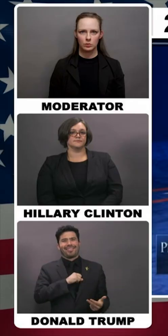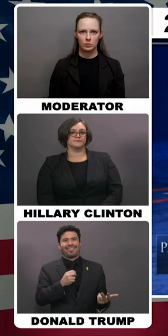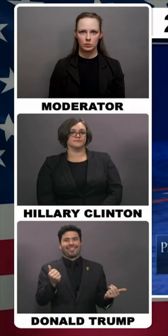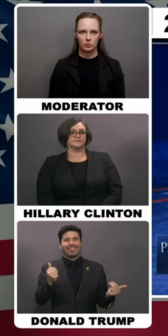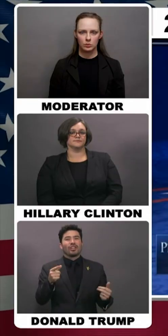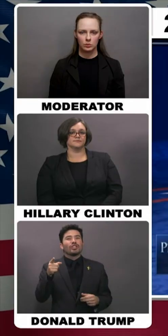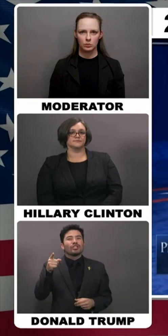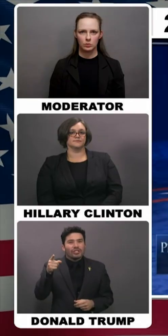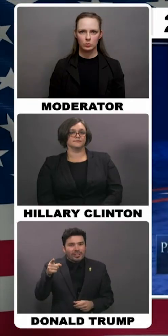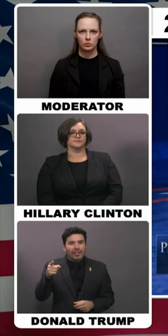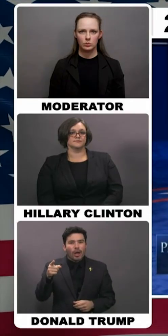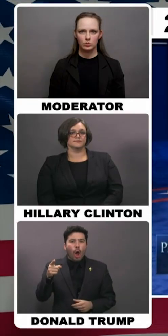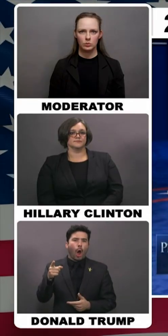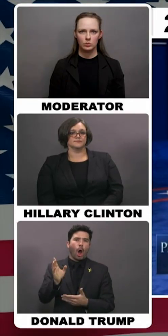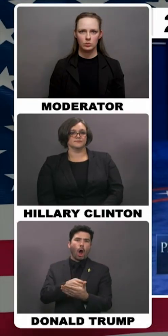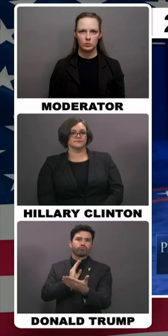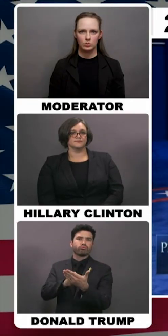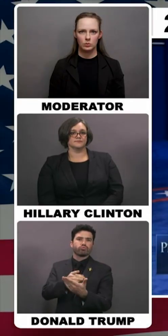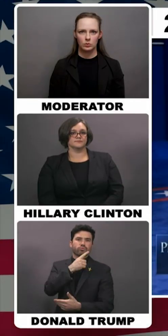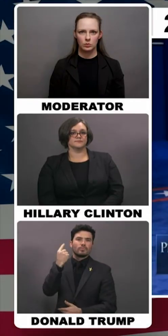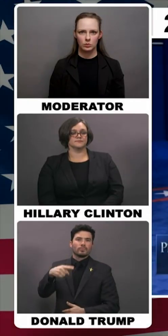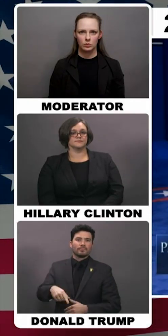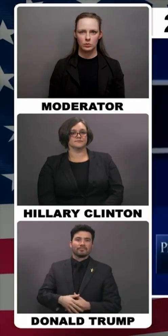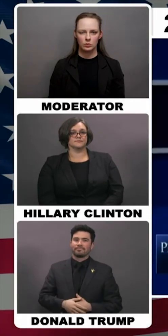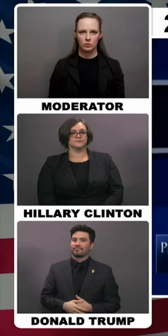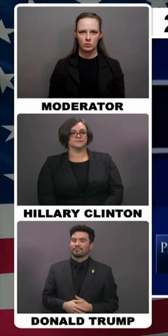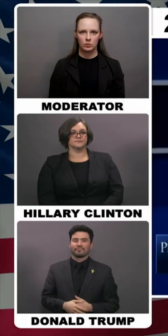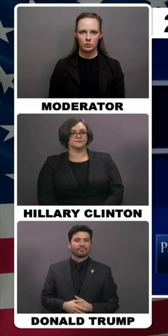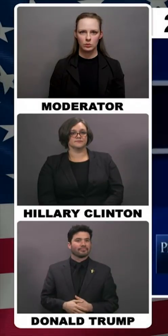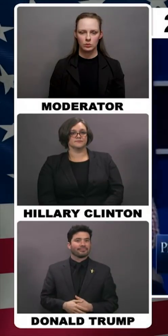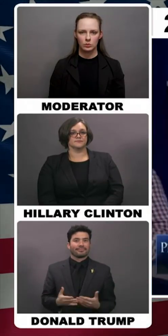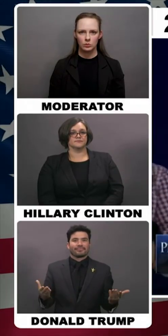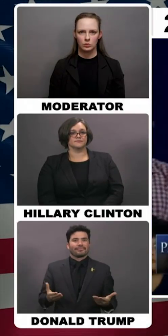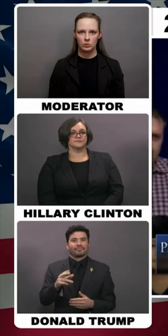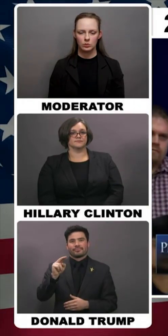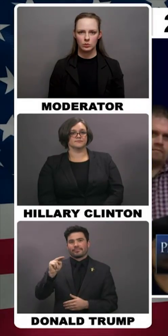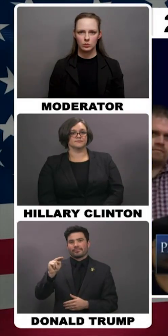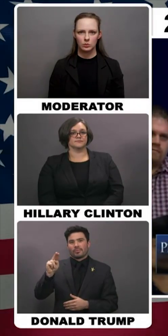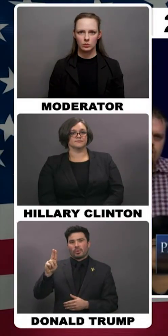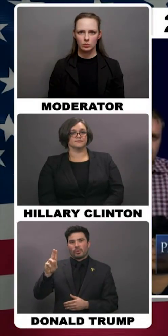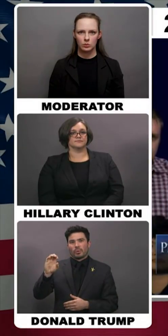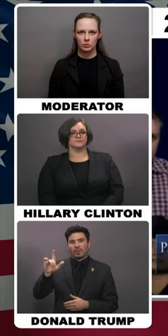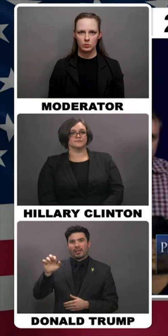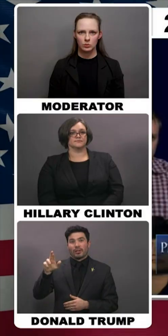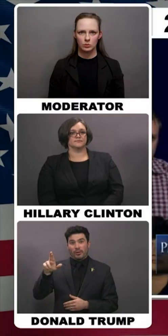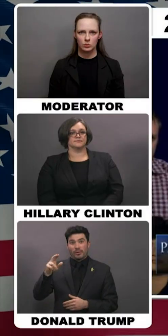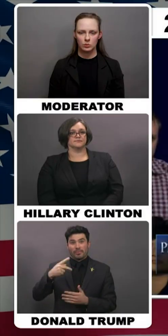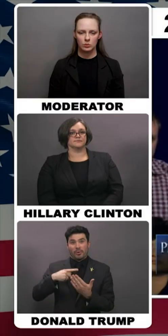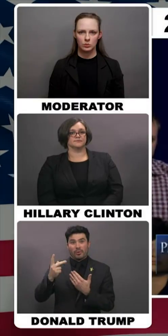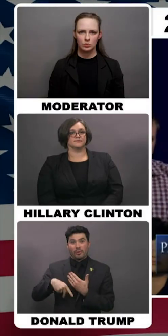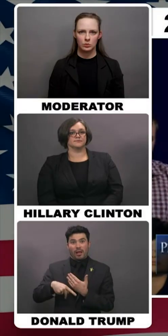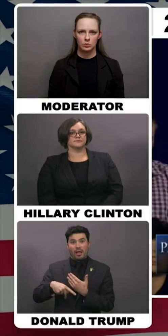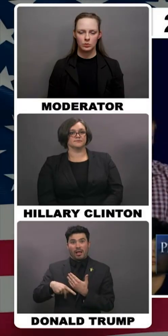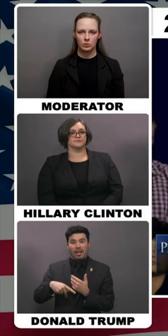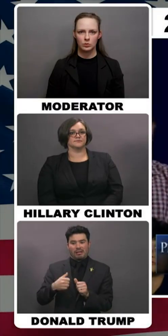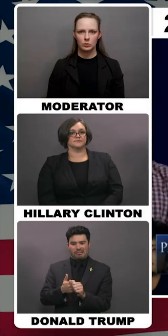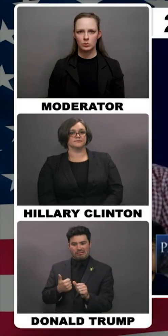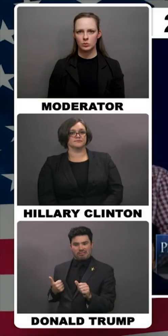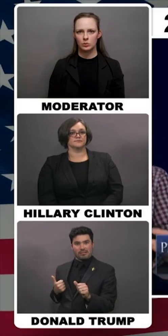but our nuclear program has fallen way behind and they've gone wild within nuclear program. Not good. Our government